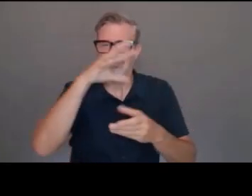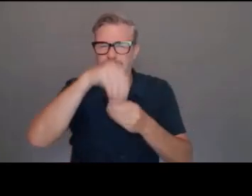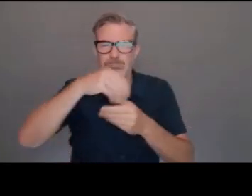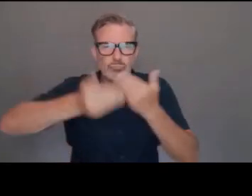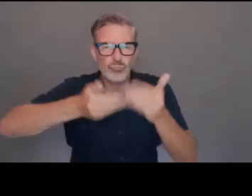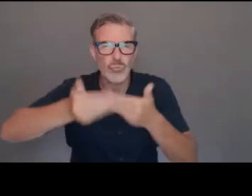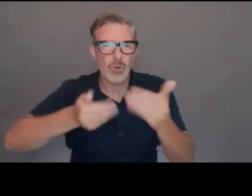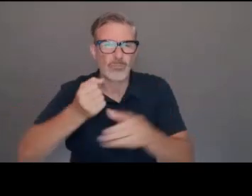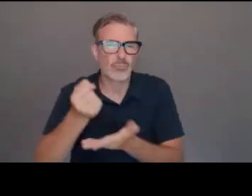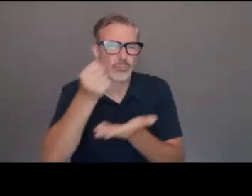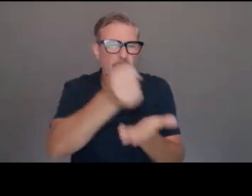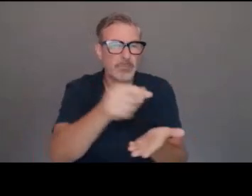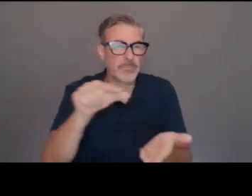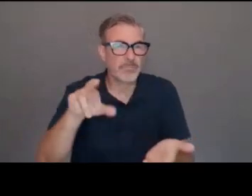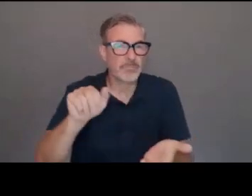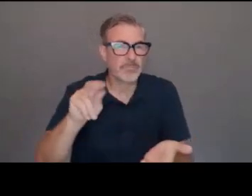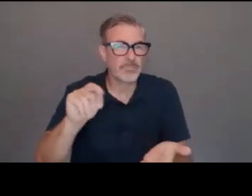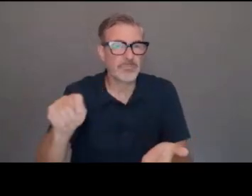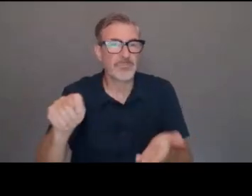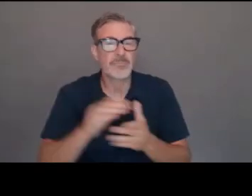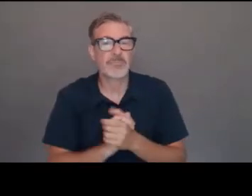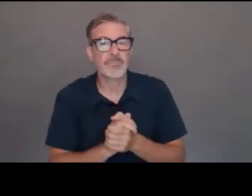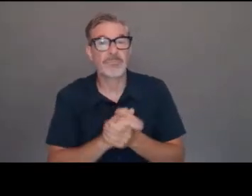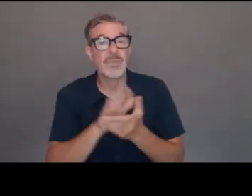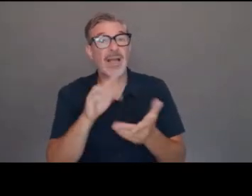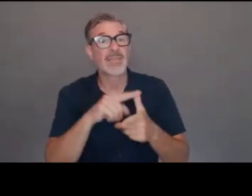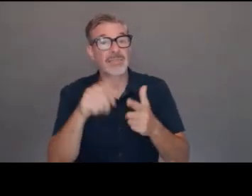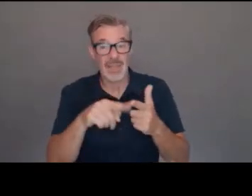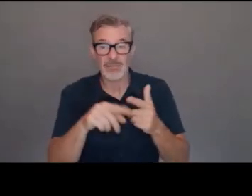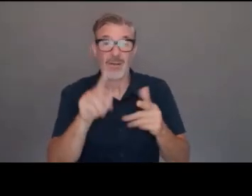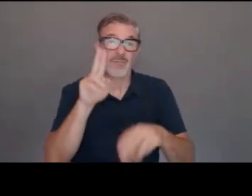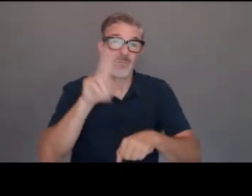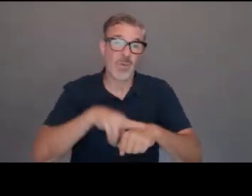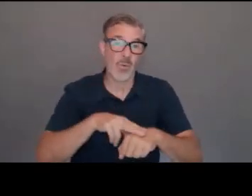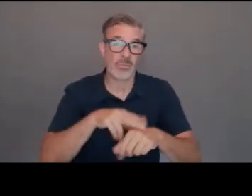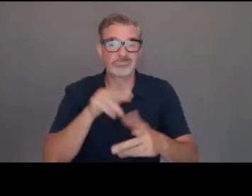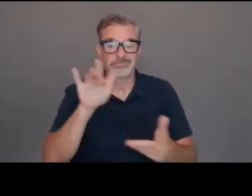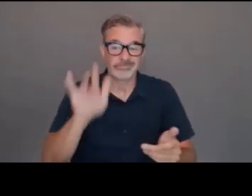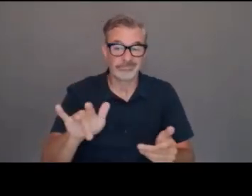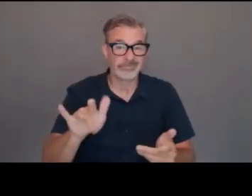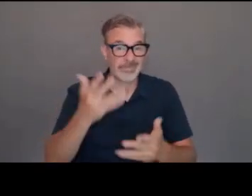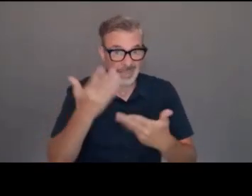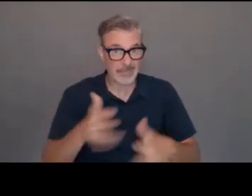application, as Nicole mentioned earlier, by deadline date, which is now 11:59 PM